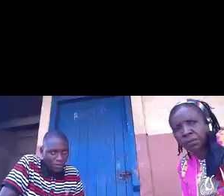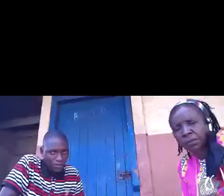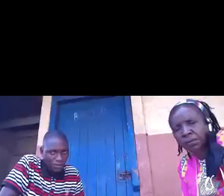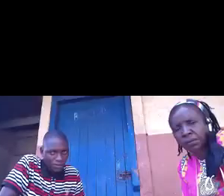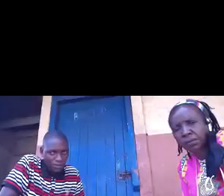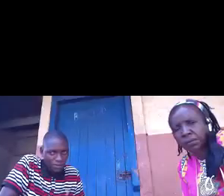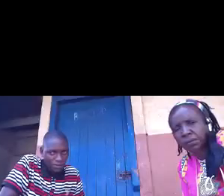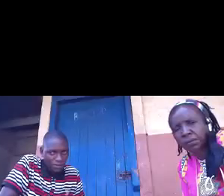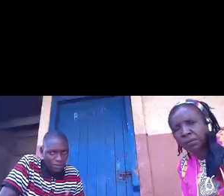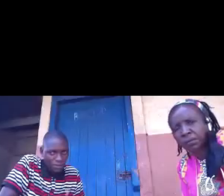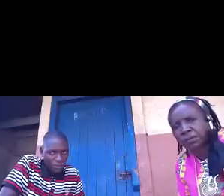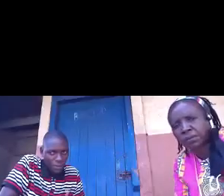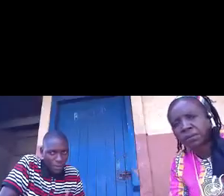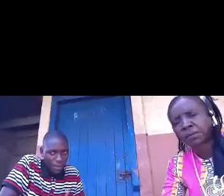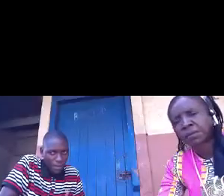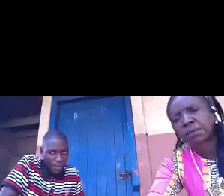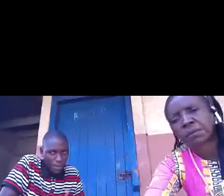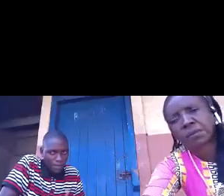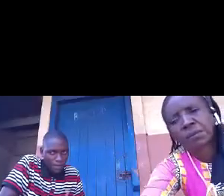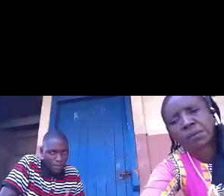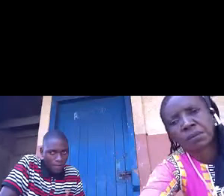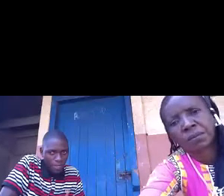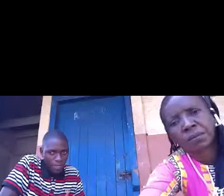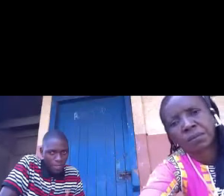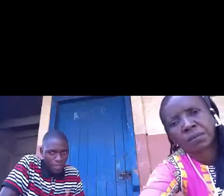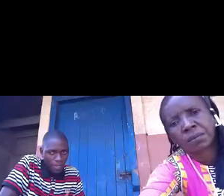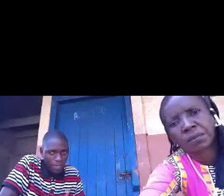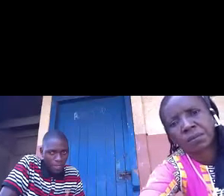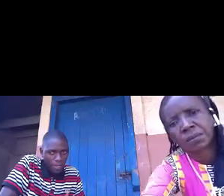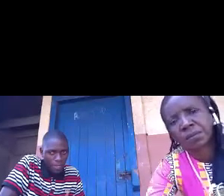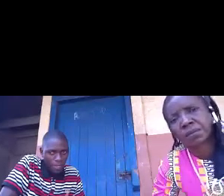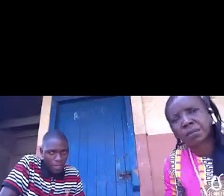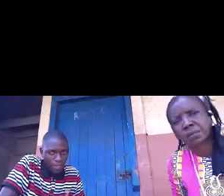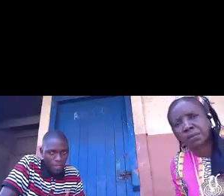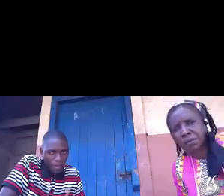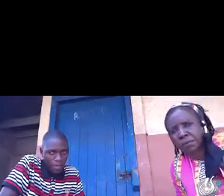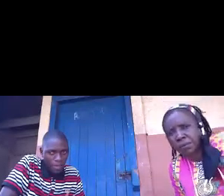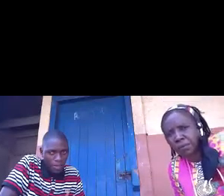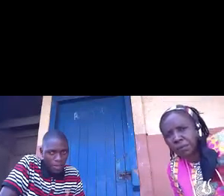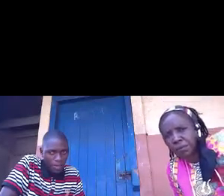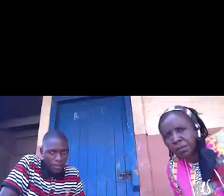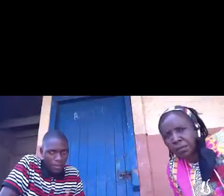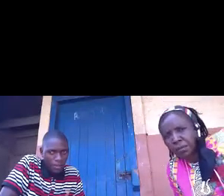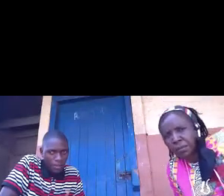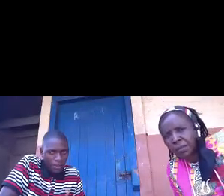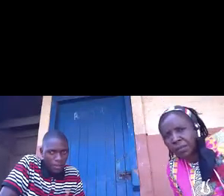to be a woman with disability to defend your rights over time i listened to the experiences